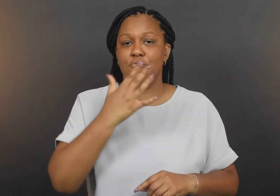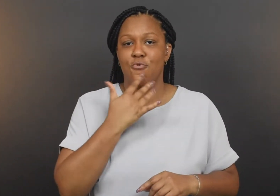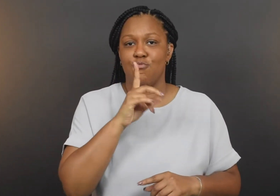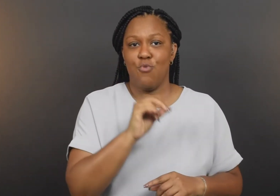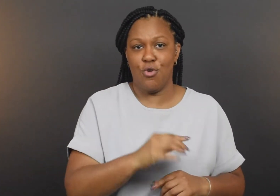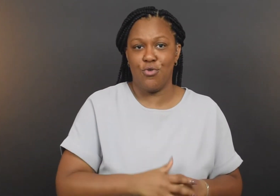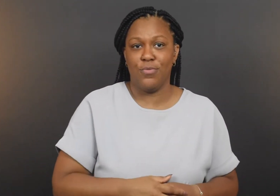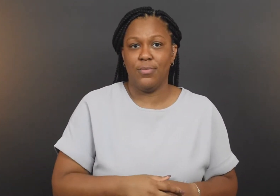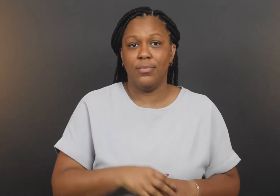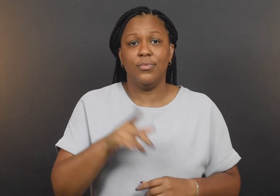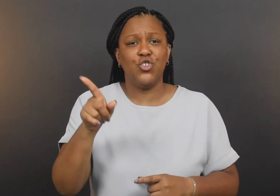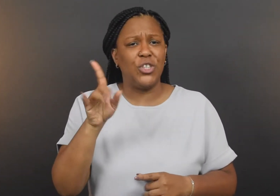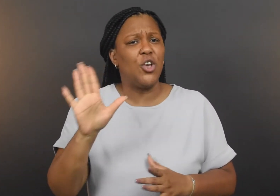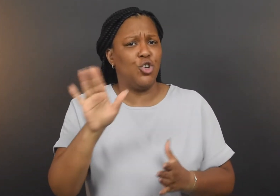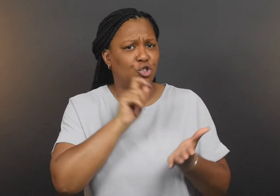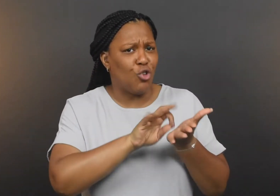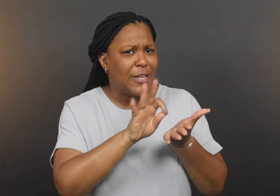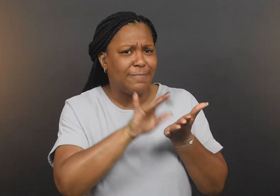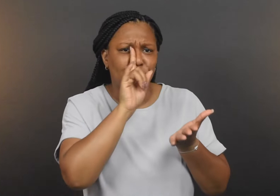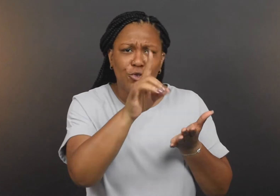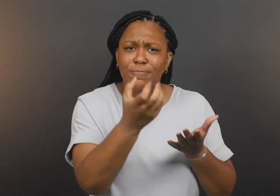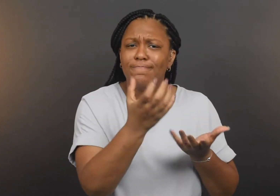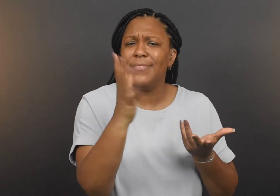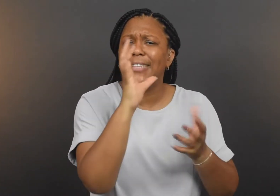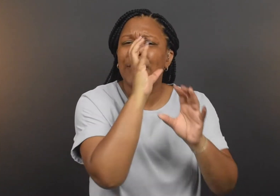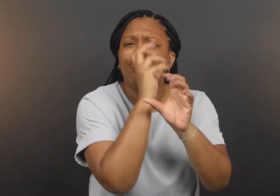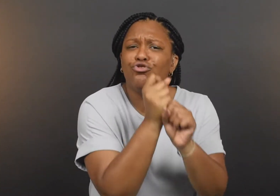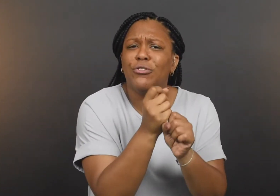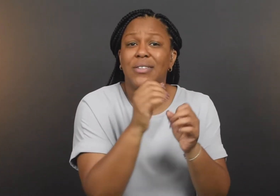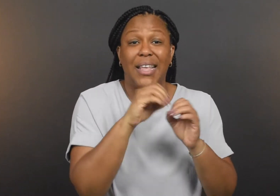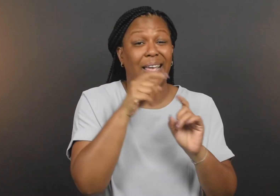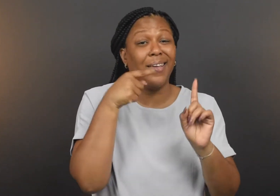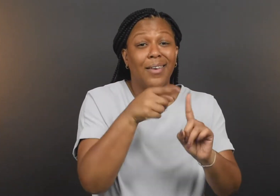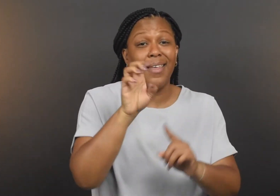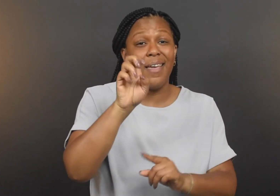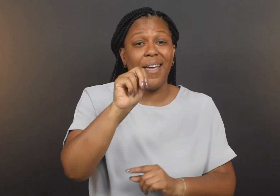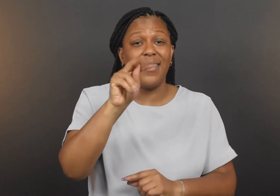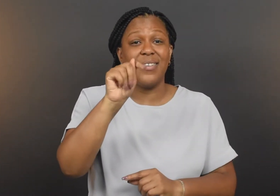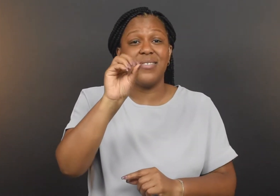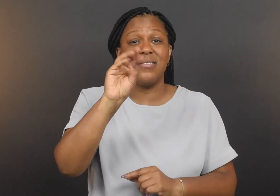She traces her interest in entomology to her childhood in New Orleans,